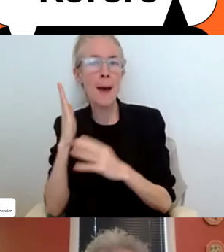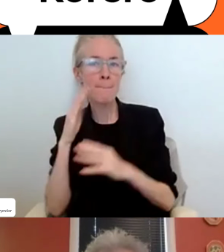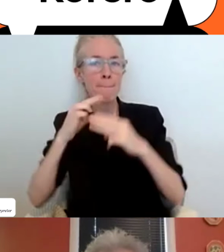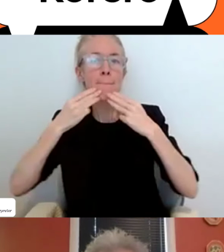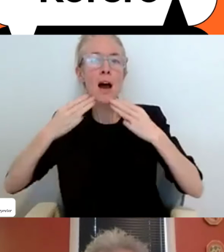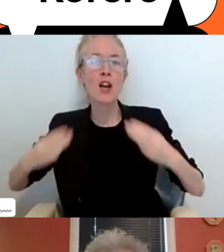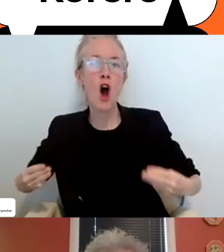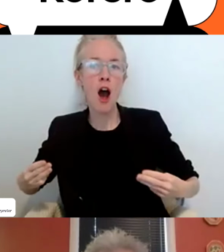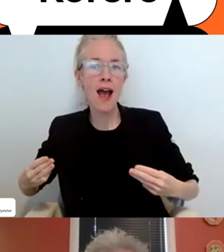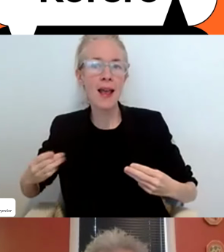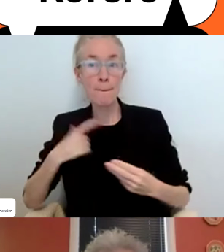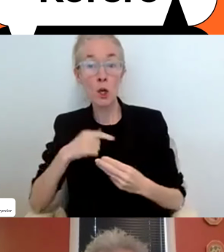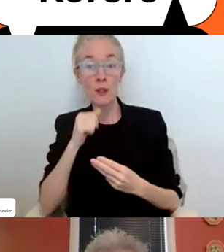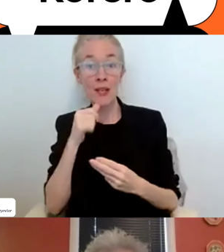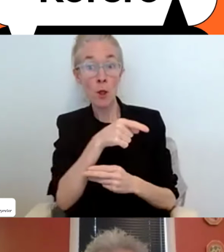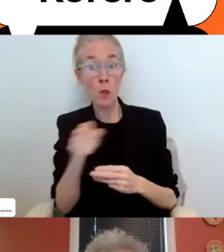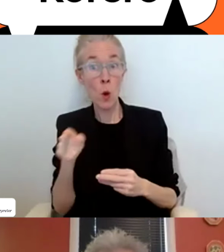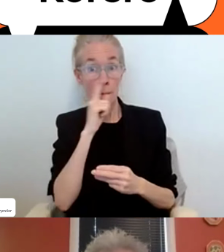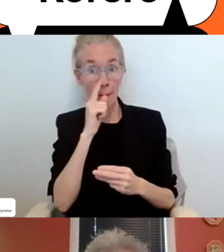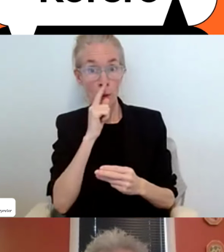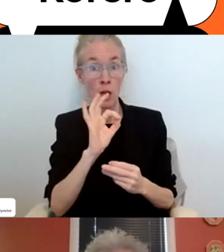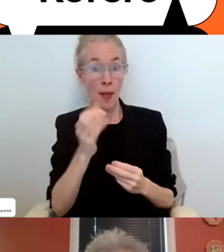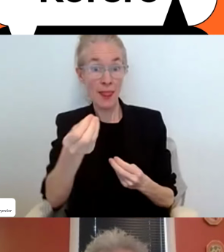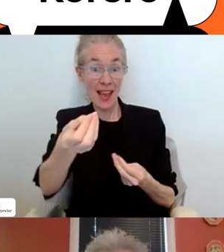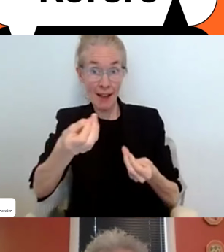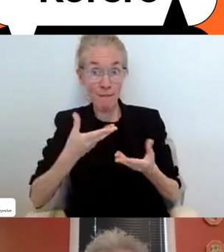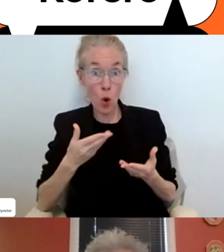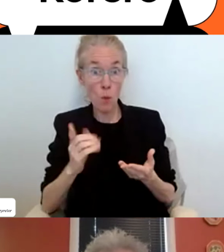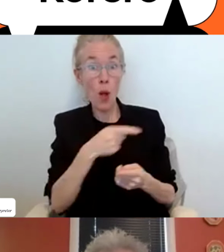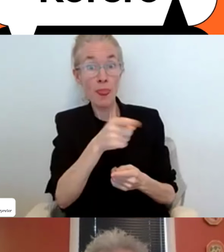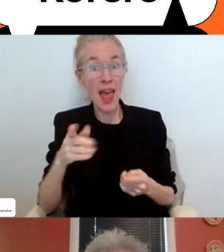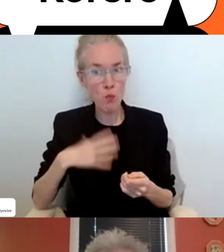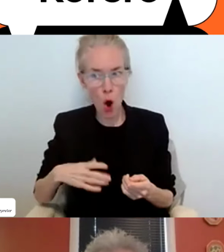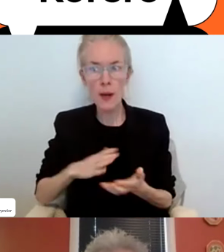them, we have a responsibility to step up and be leaders and governors